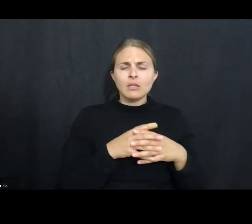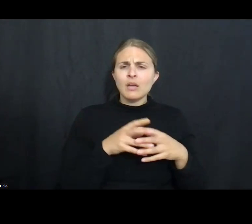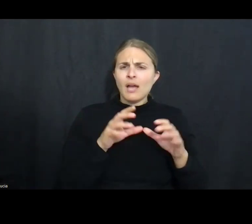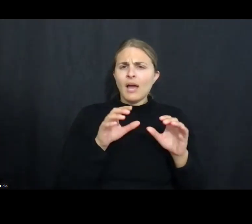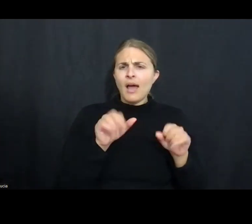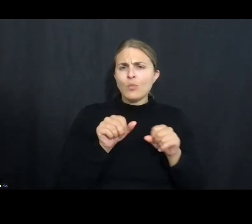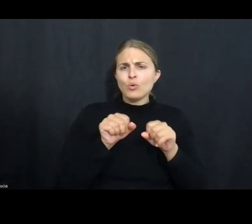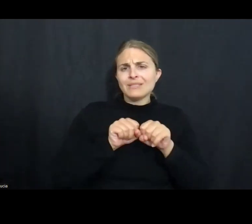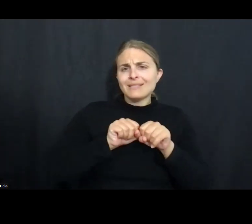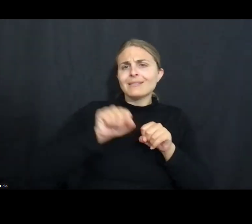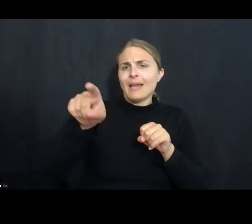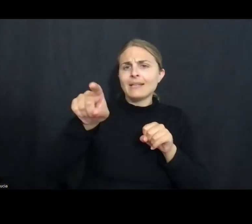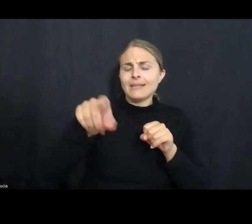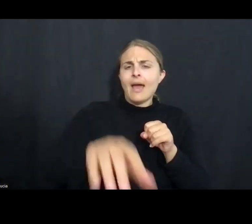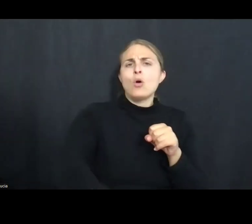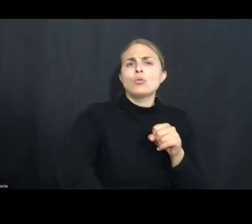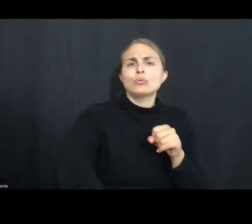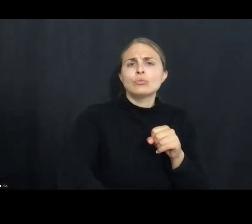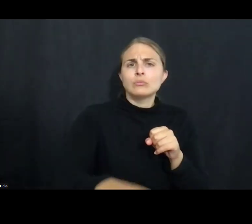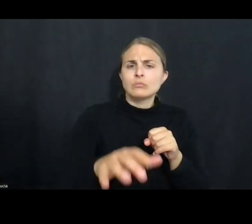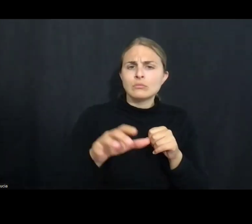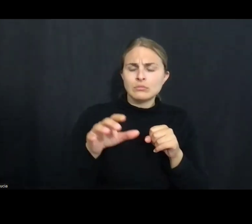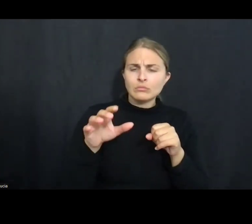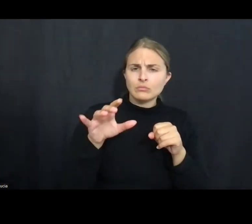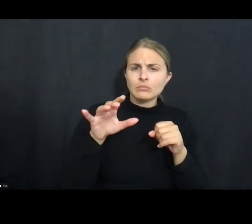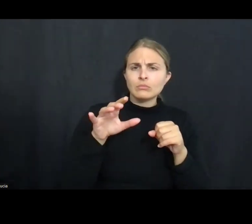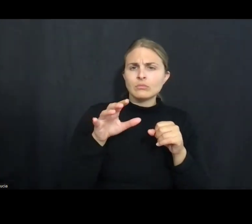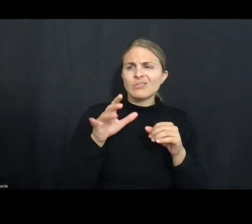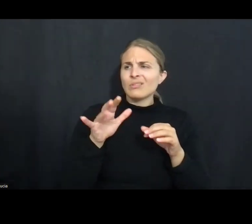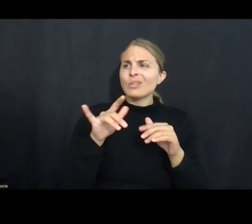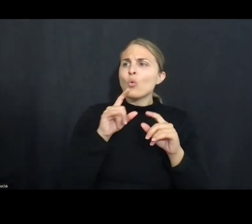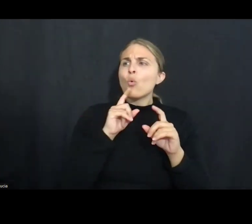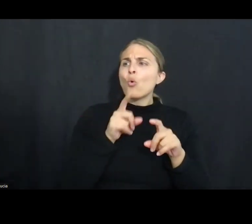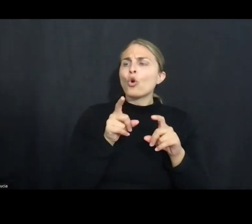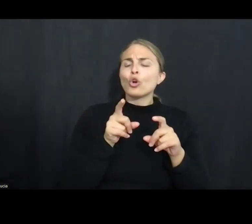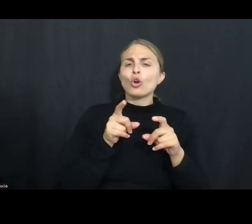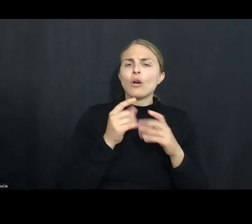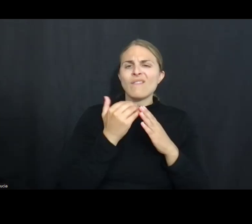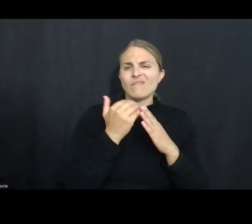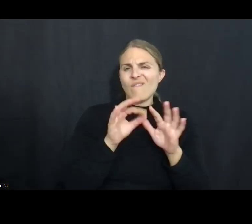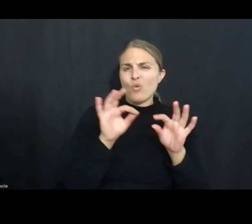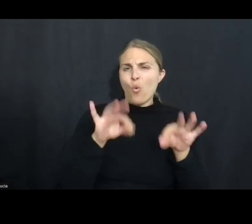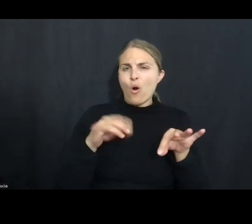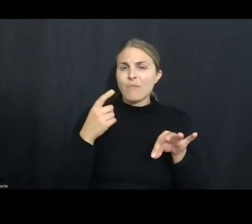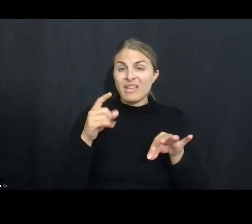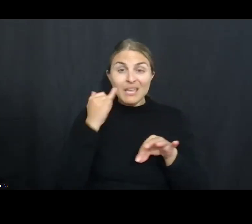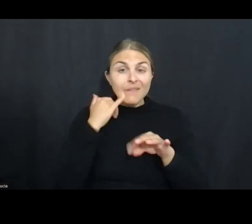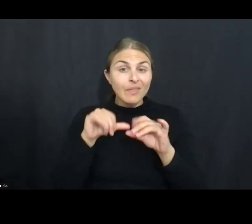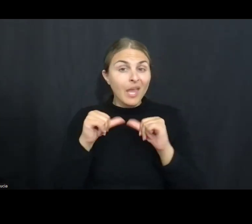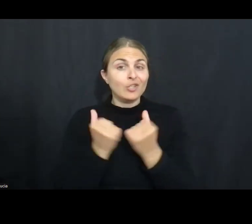to Blaise the order form for any agencies looking to request naloxone, the Deterra bags the to be able to